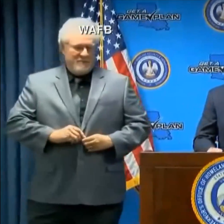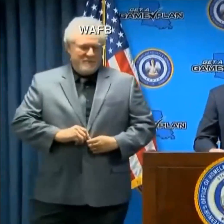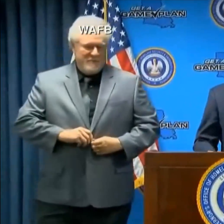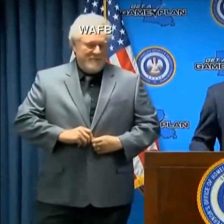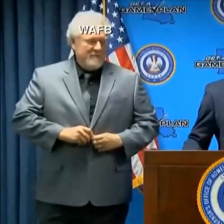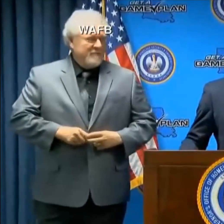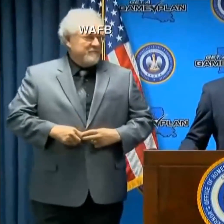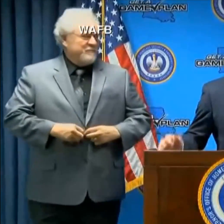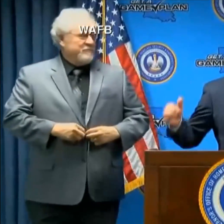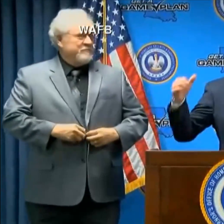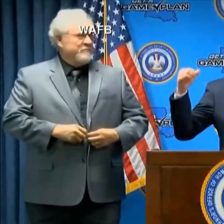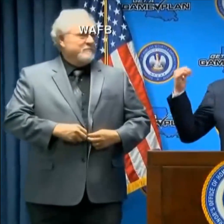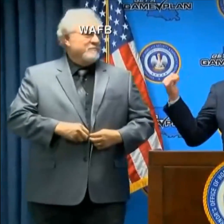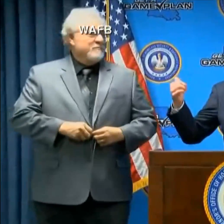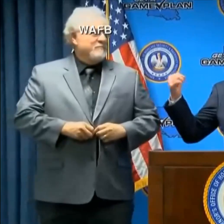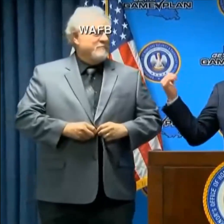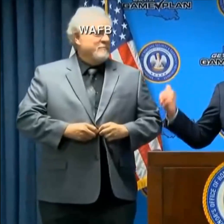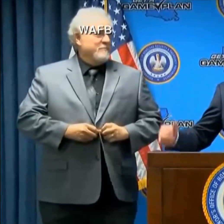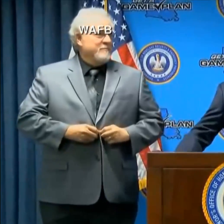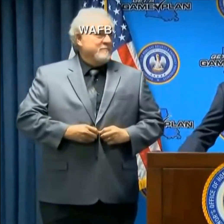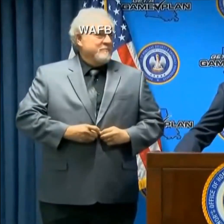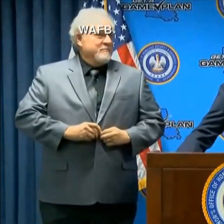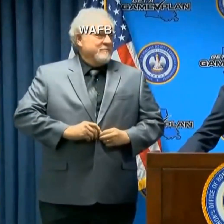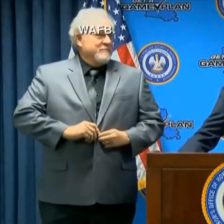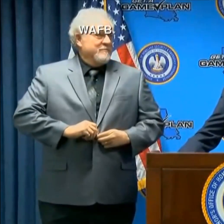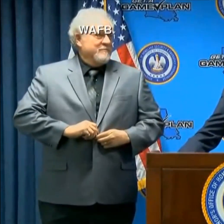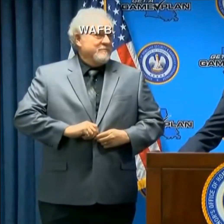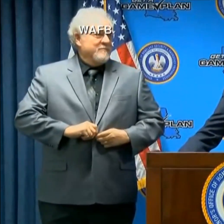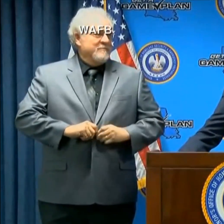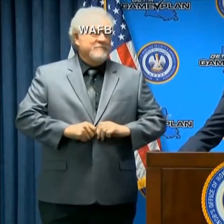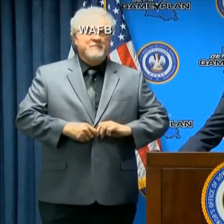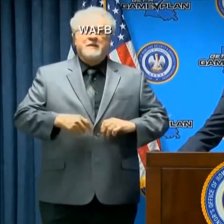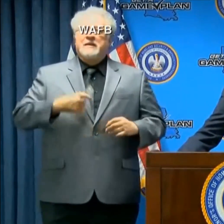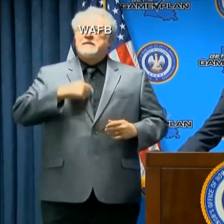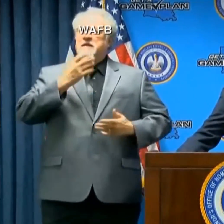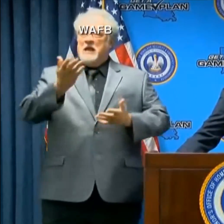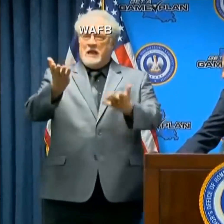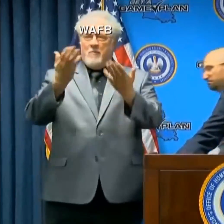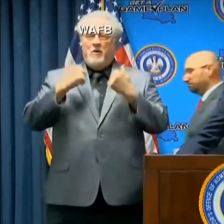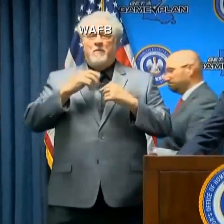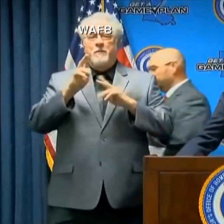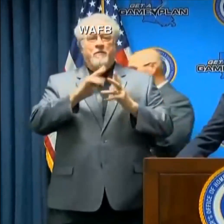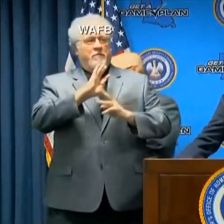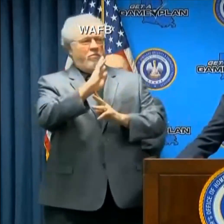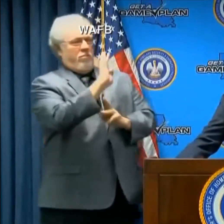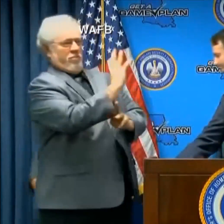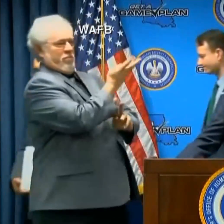yes someone that is some of y'all gonna have to get around on the other side